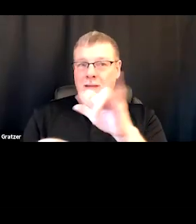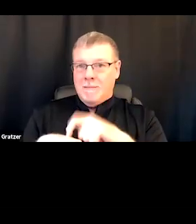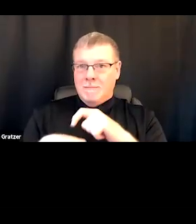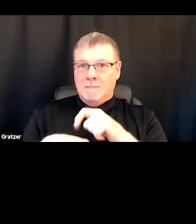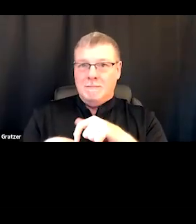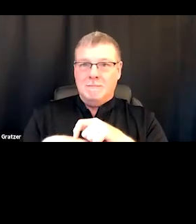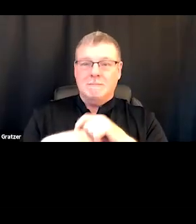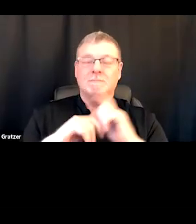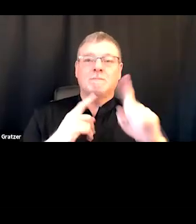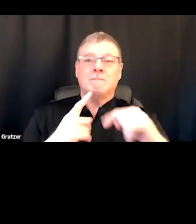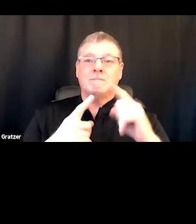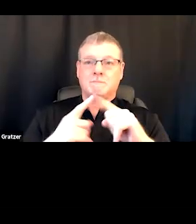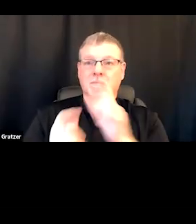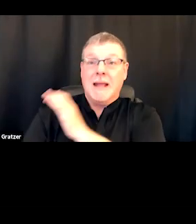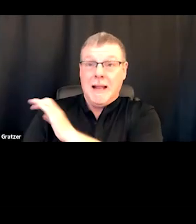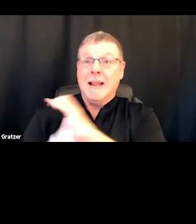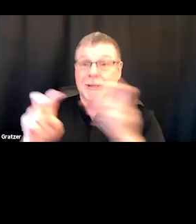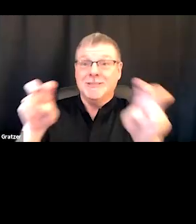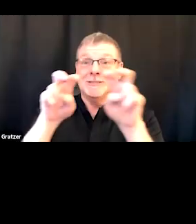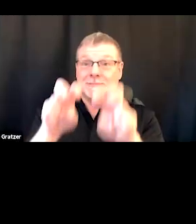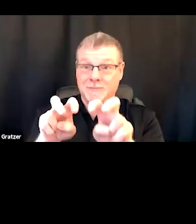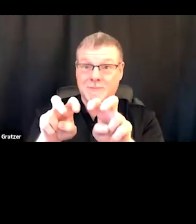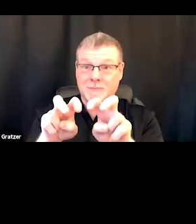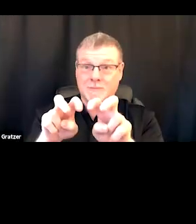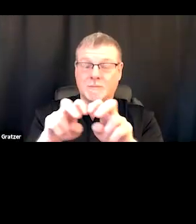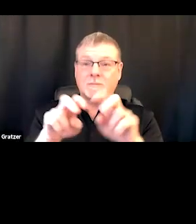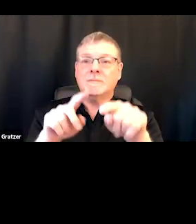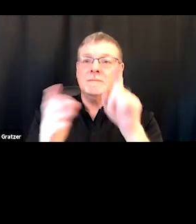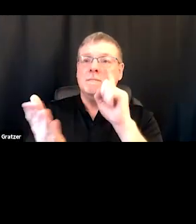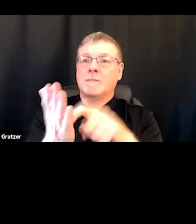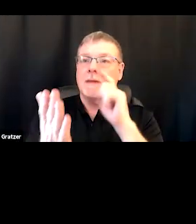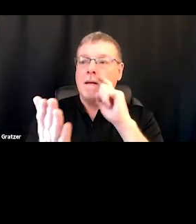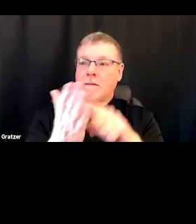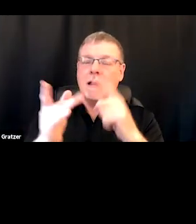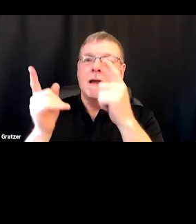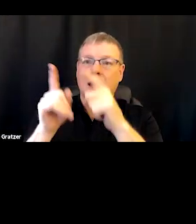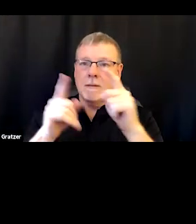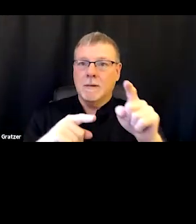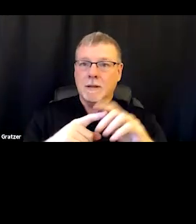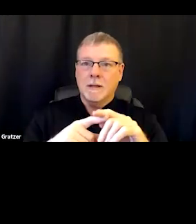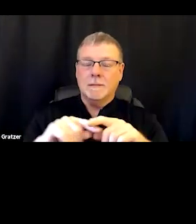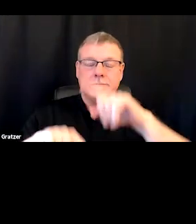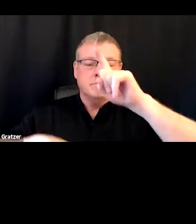I think when the clinicians were riding with the officers, they were identifying that there are a wide variety of calls